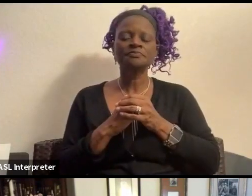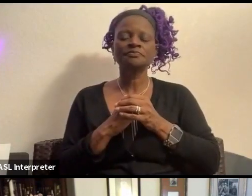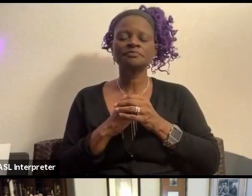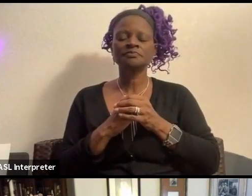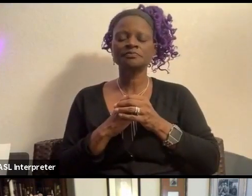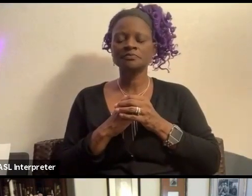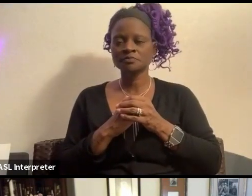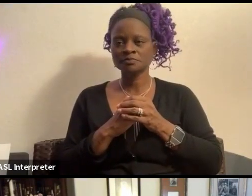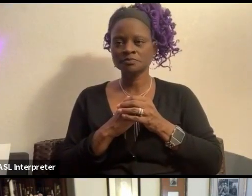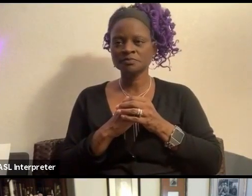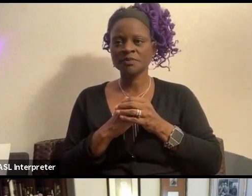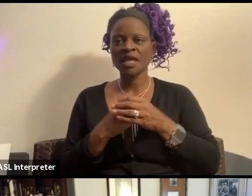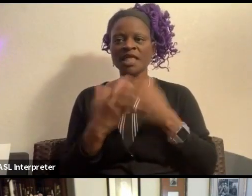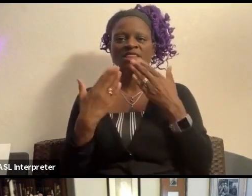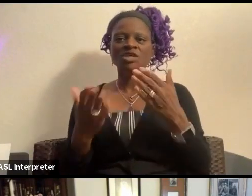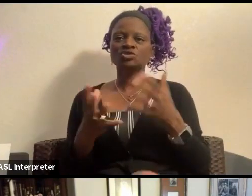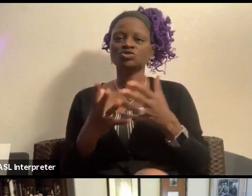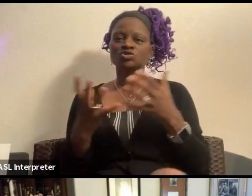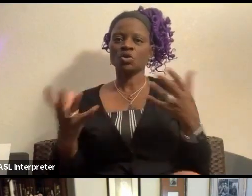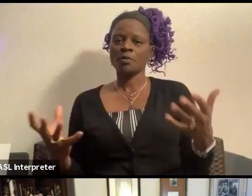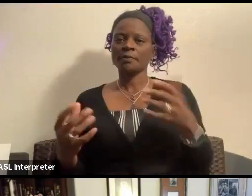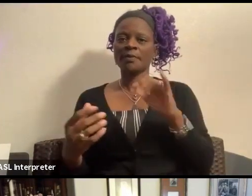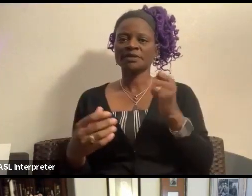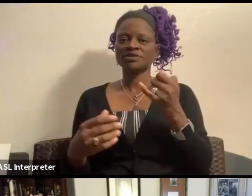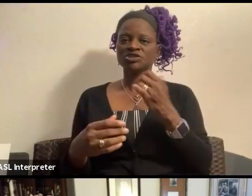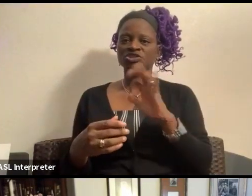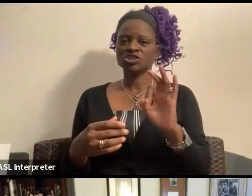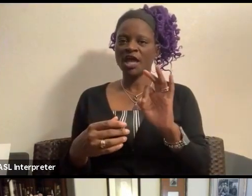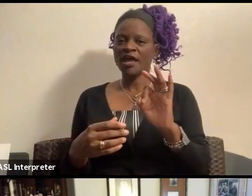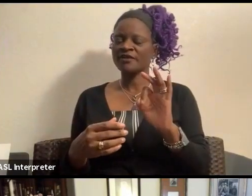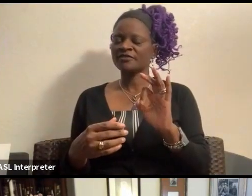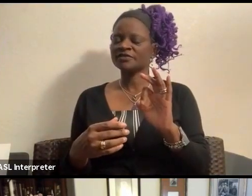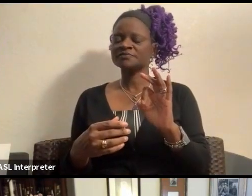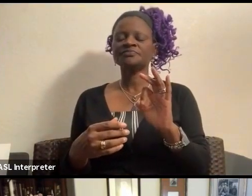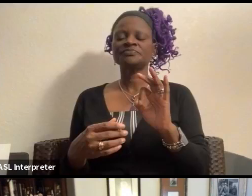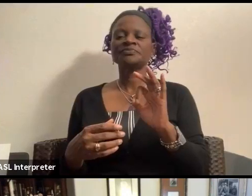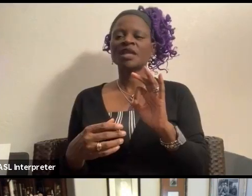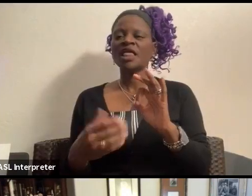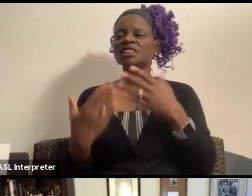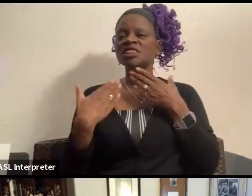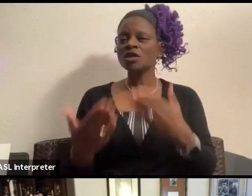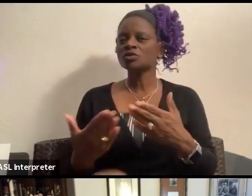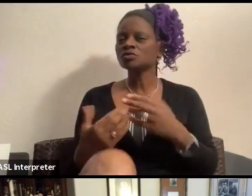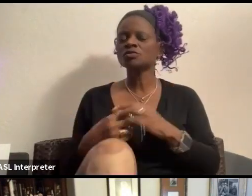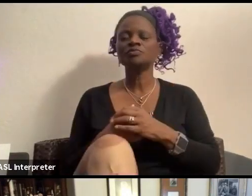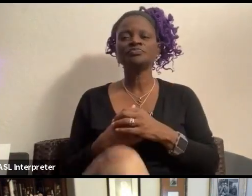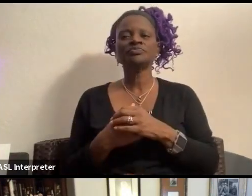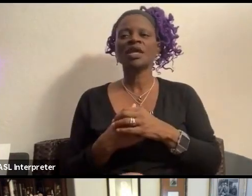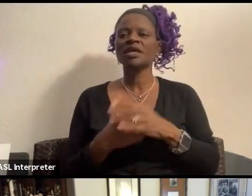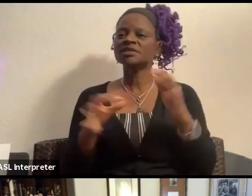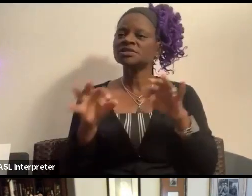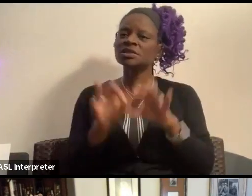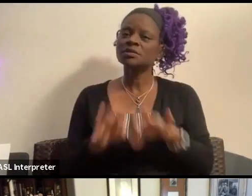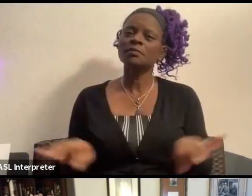Thank you so much, Jeff, and I really appreciate both of you just leveling with the community, because I think it's really important to acknowledge that where we are